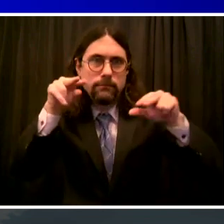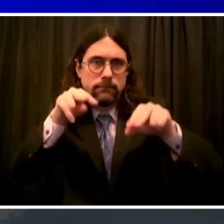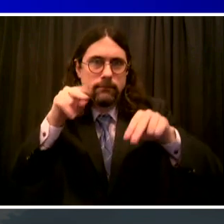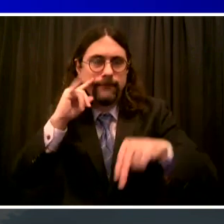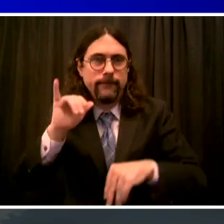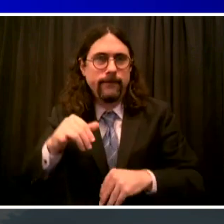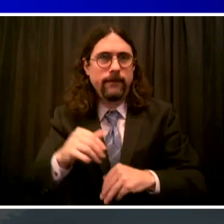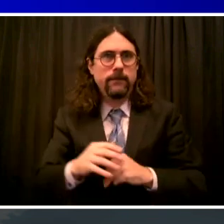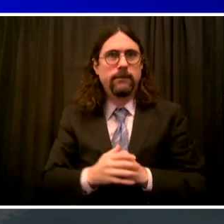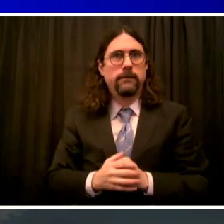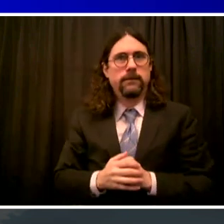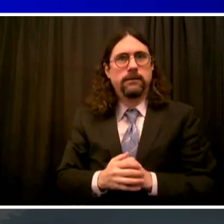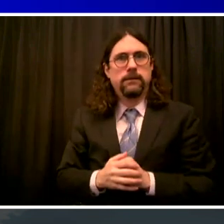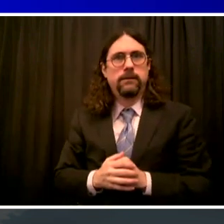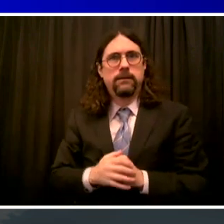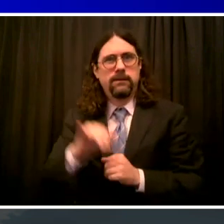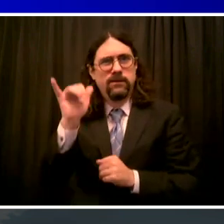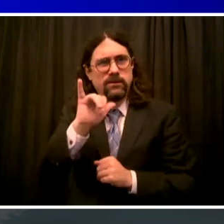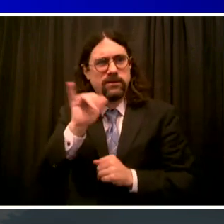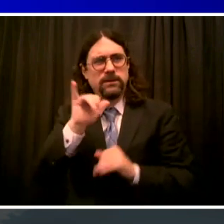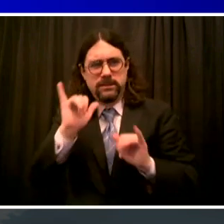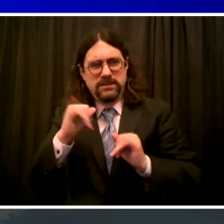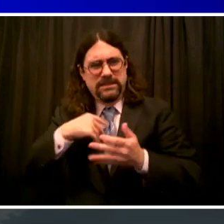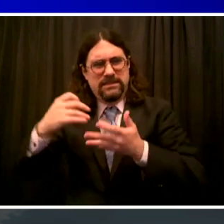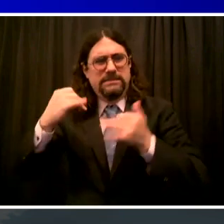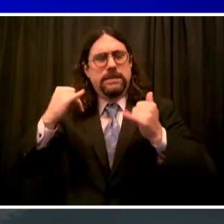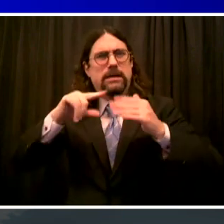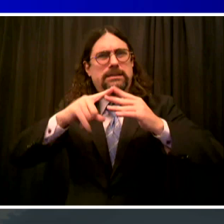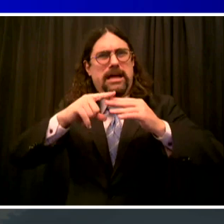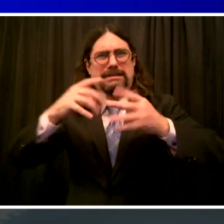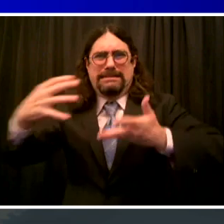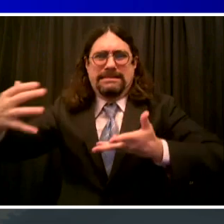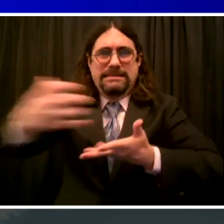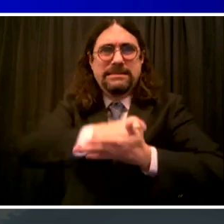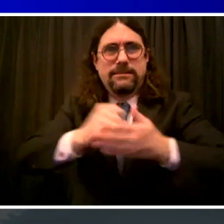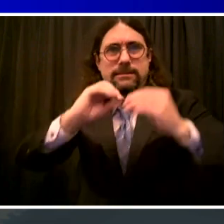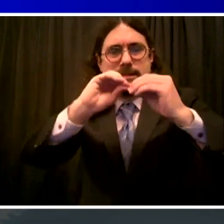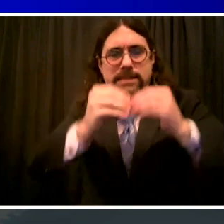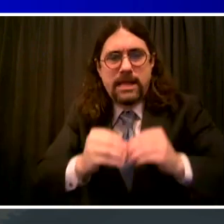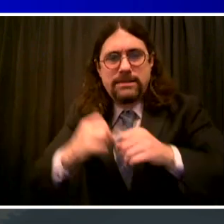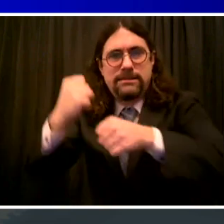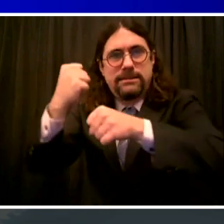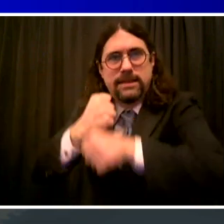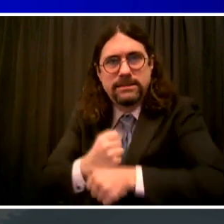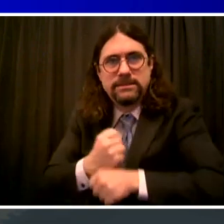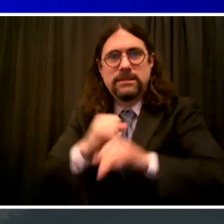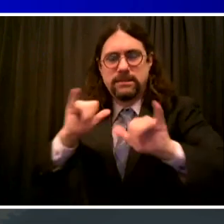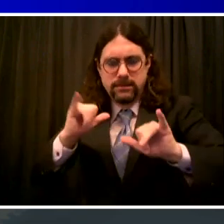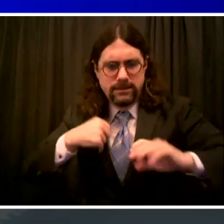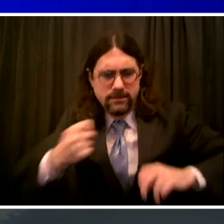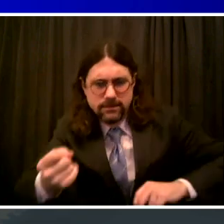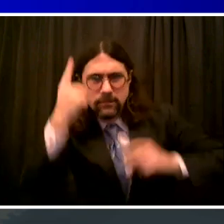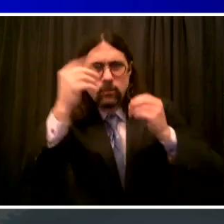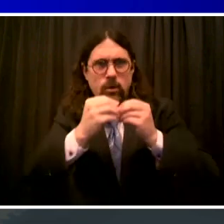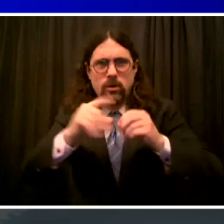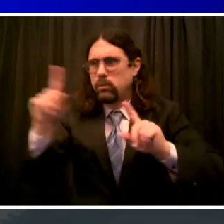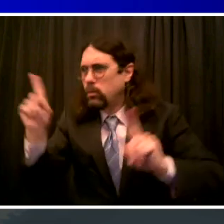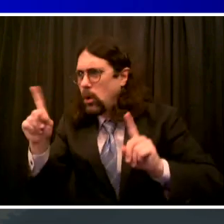CHILDREN AND ACT ON THEM, BUT ALSO REPORT ANY AND LAL ACTIVITY TO THE HEALTH DEPARTMENT SO WE CAN UNDERSTAND